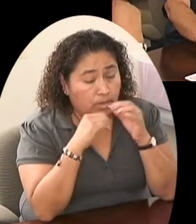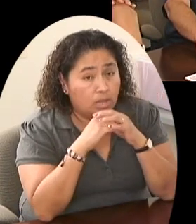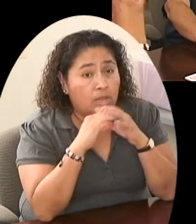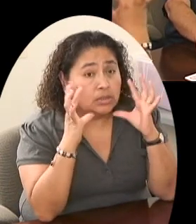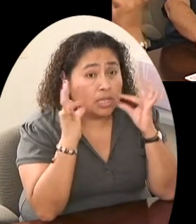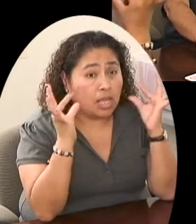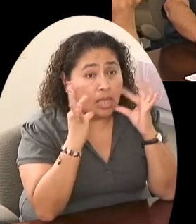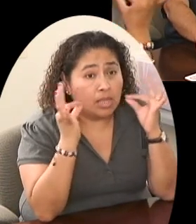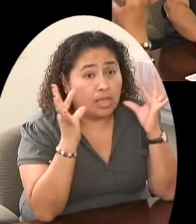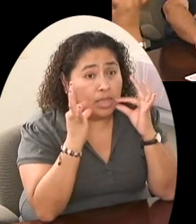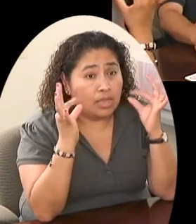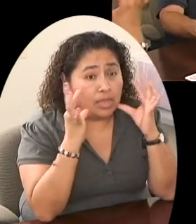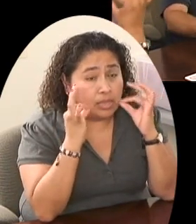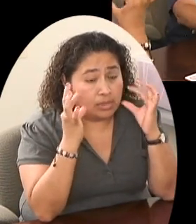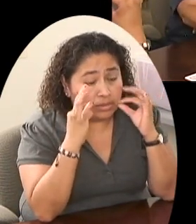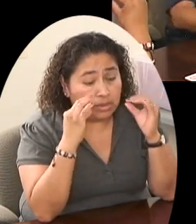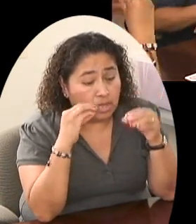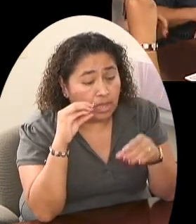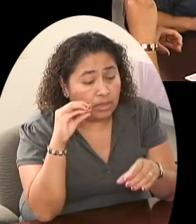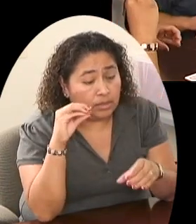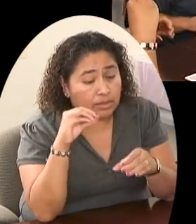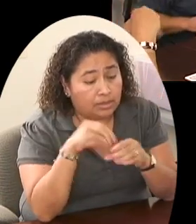Cat.